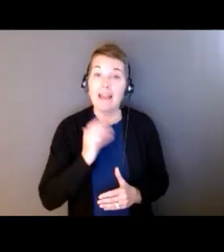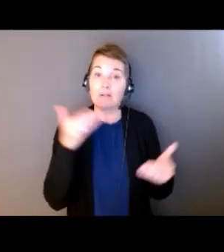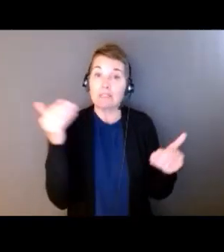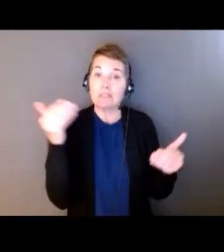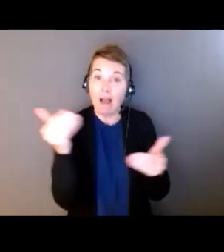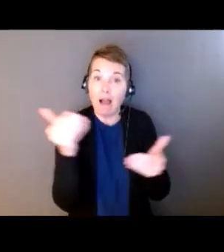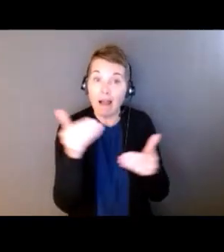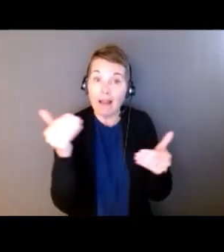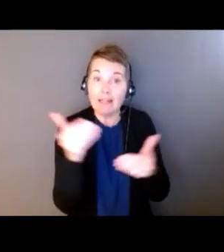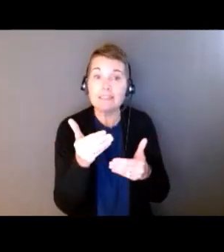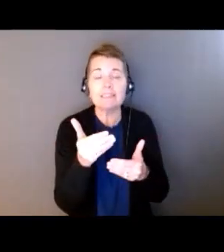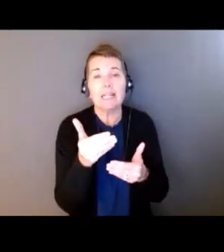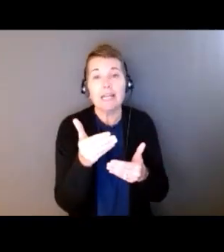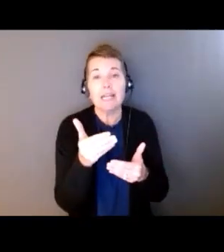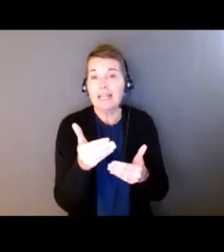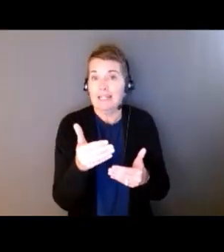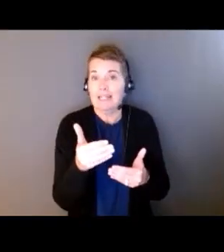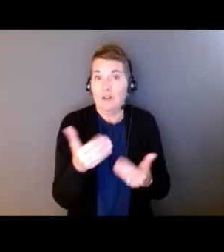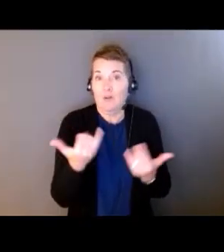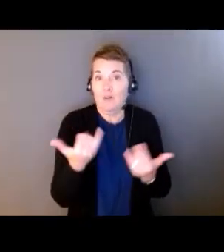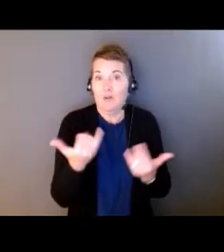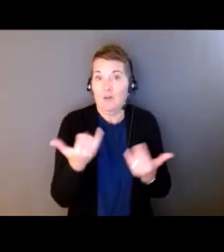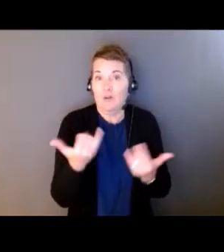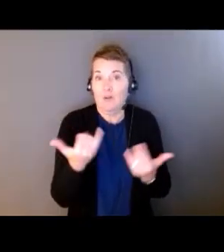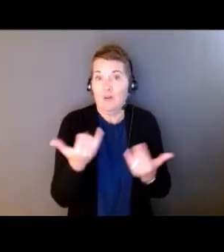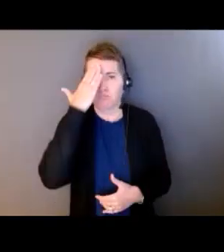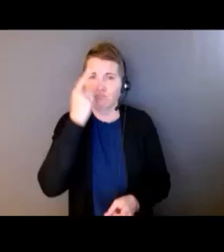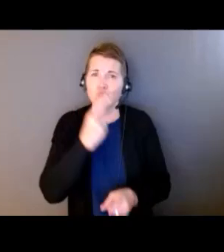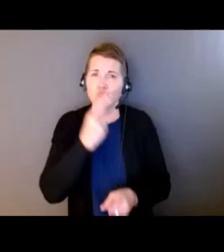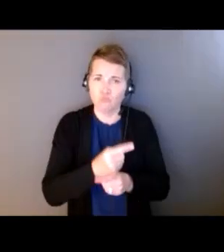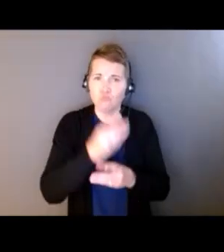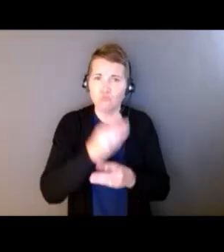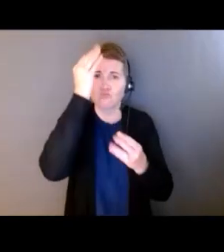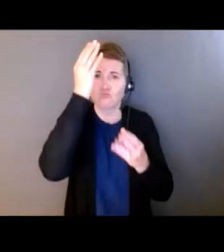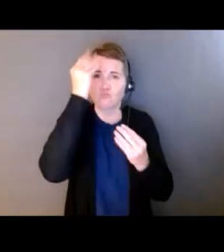accurate at the time of delivery, but may be updated as new considerations arise.